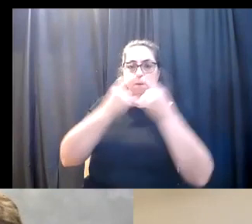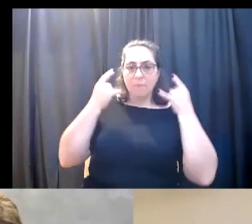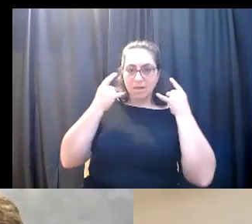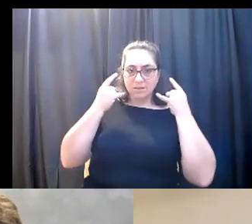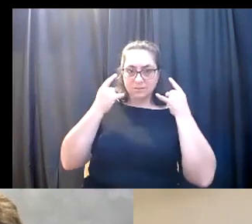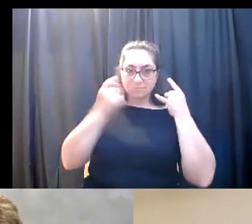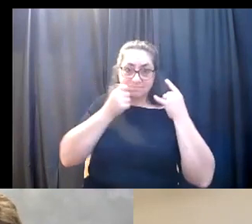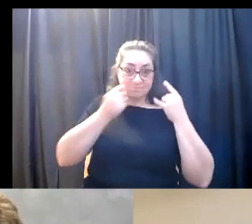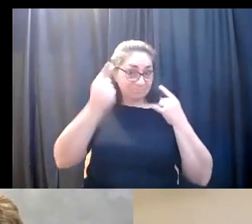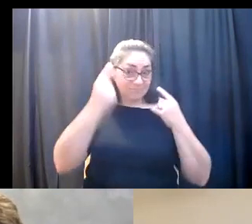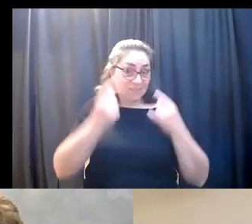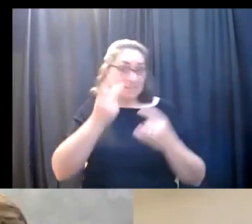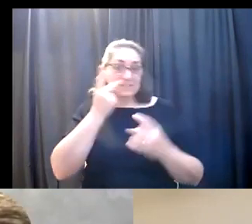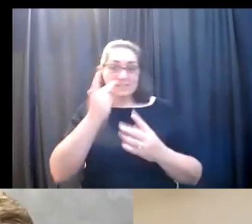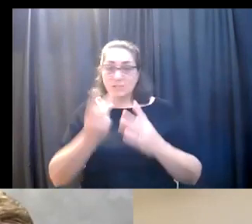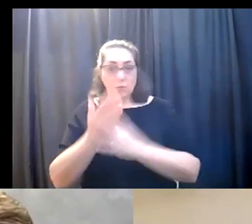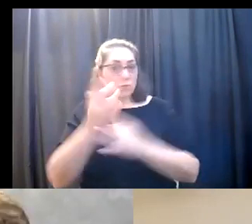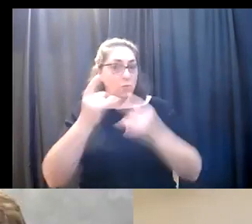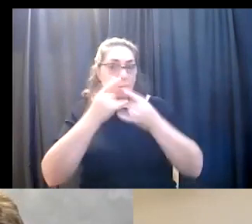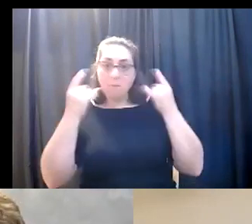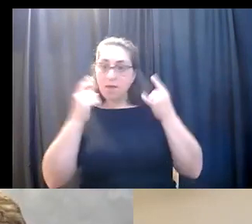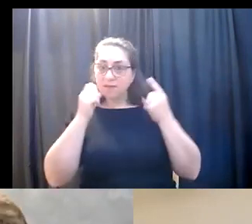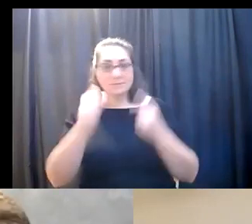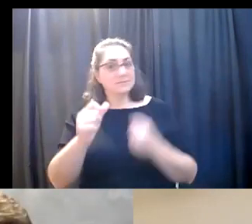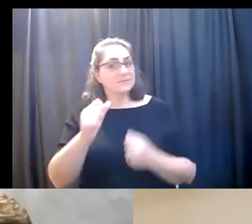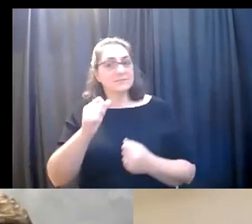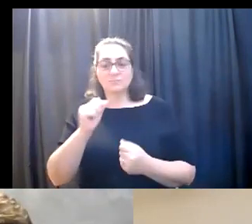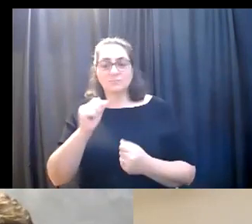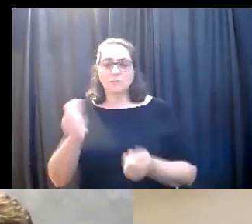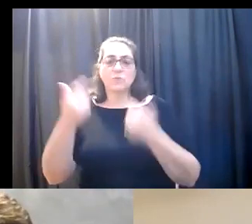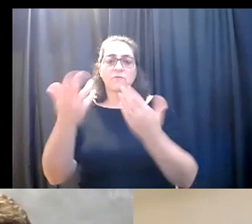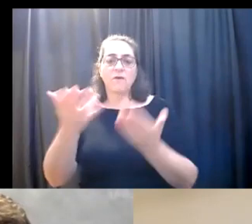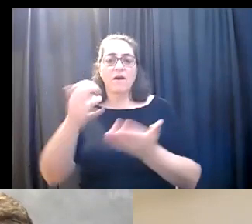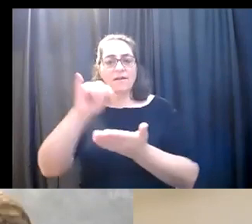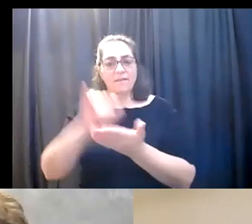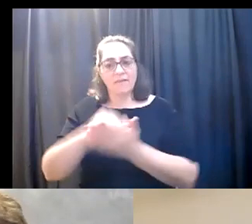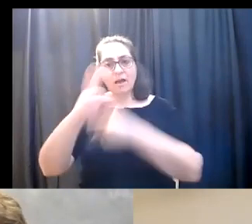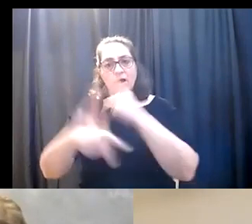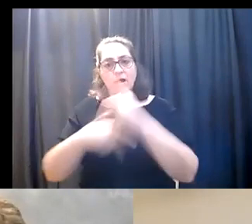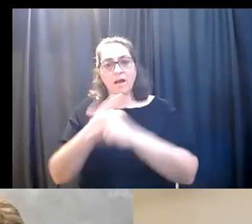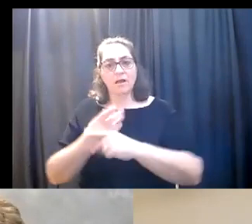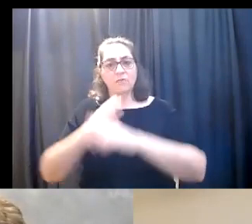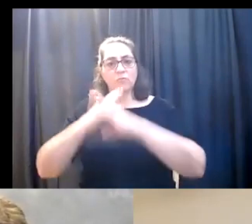artificial temptation. It's important to make sure the clinician and provider you're working